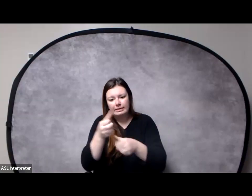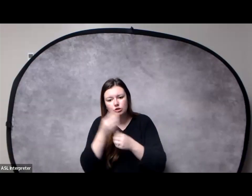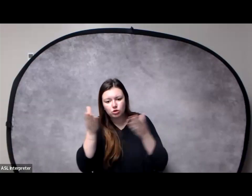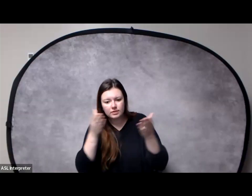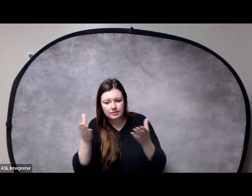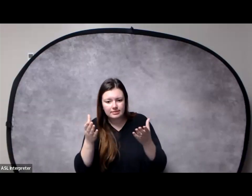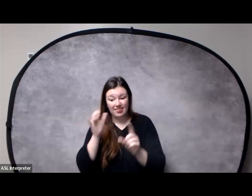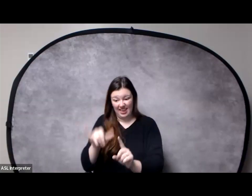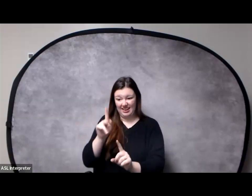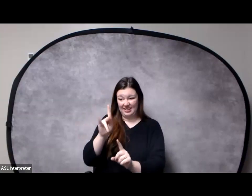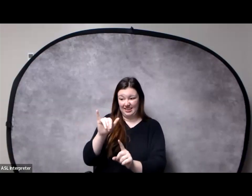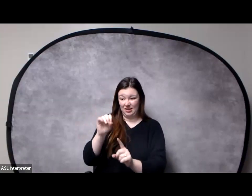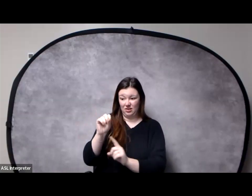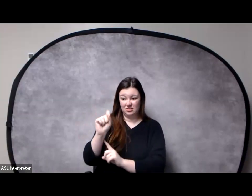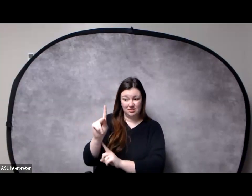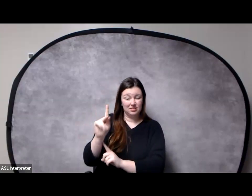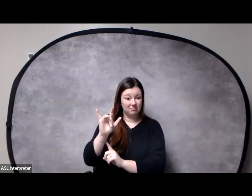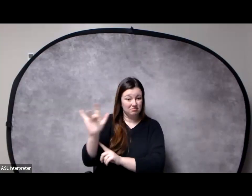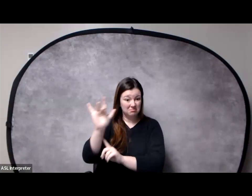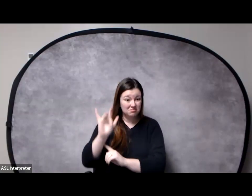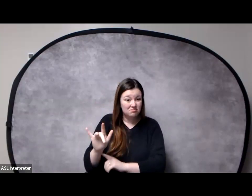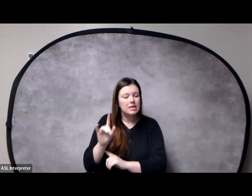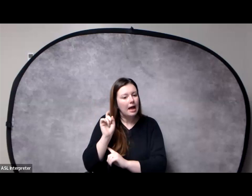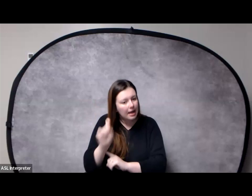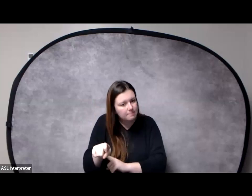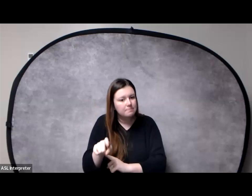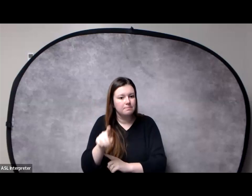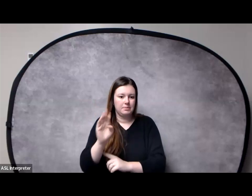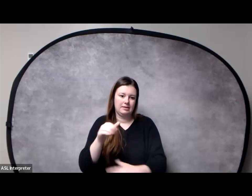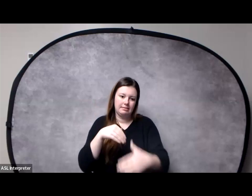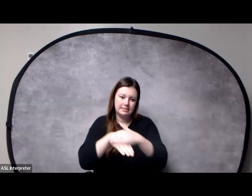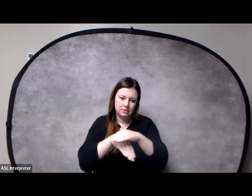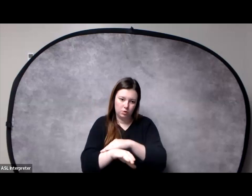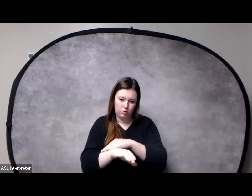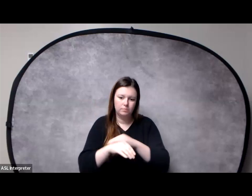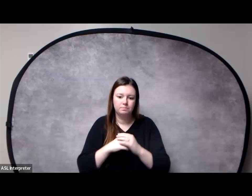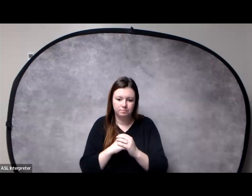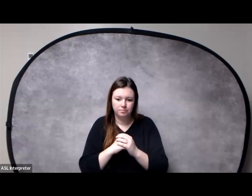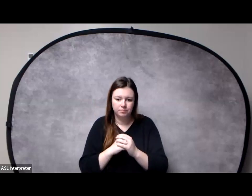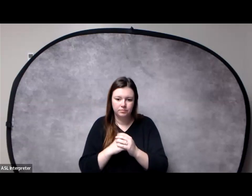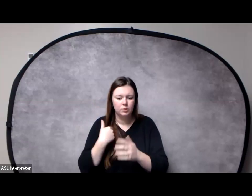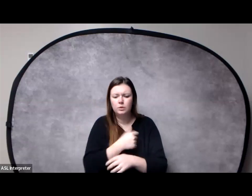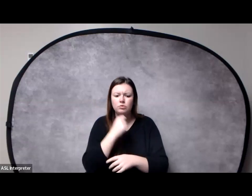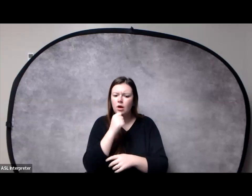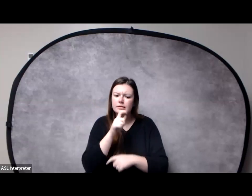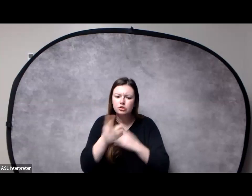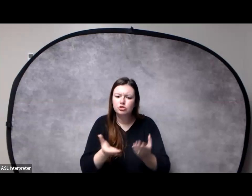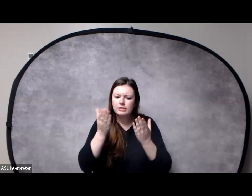with disabilities. We are not suggesting a specific standard for kiosks, in part